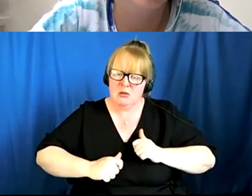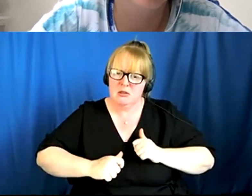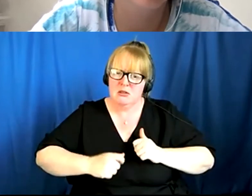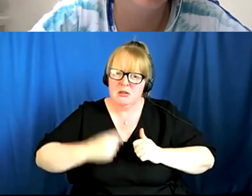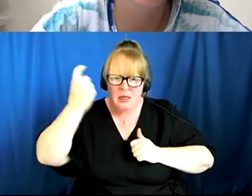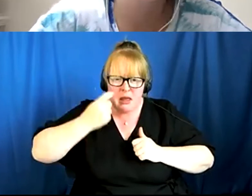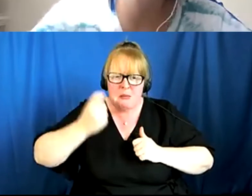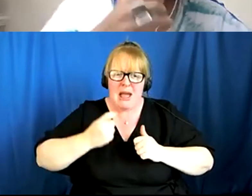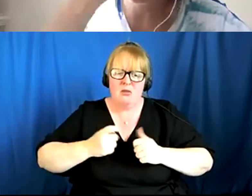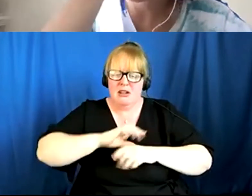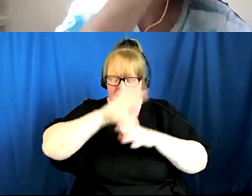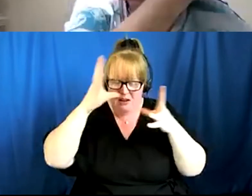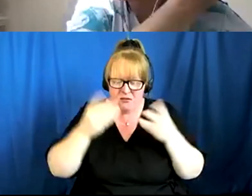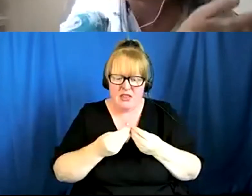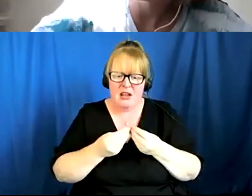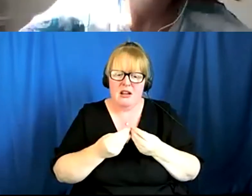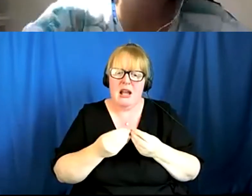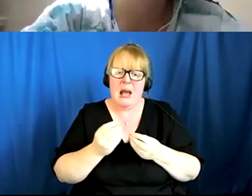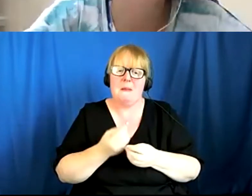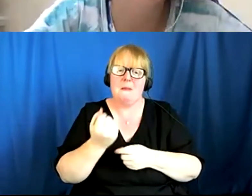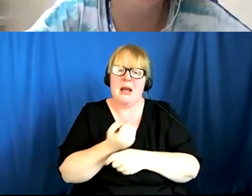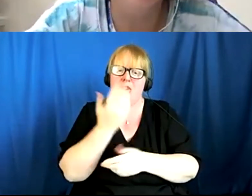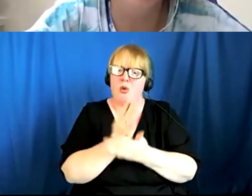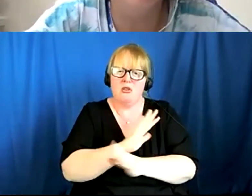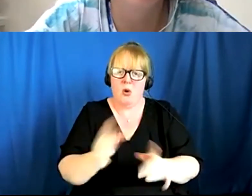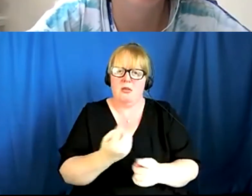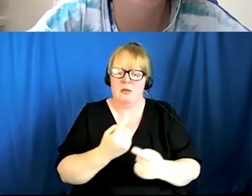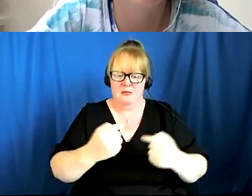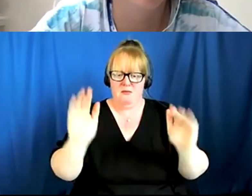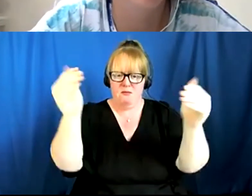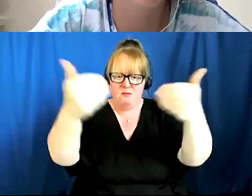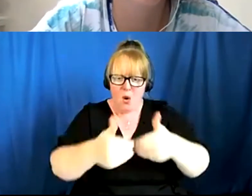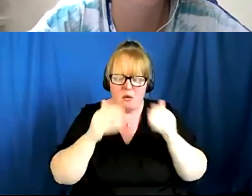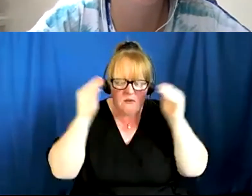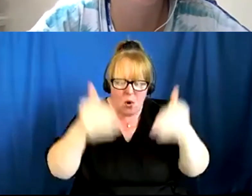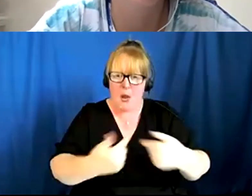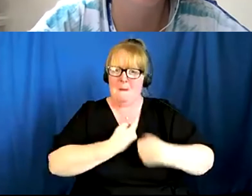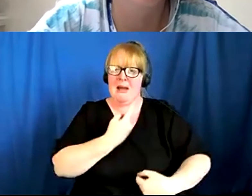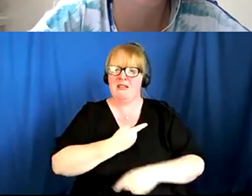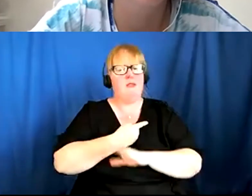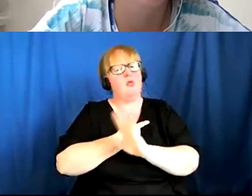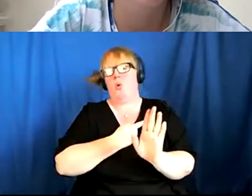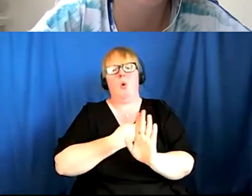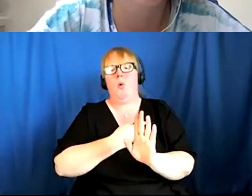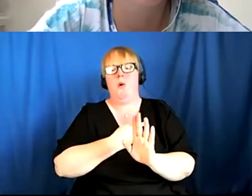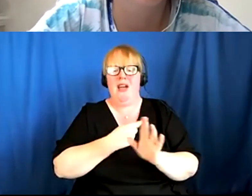make it less about me as an artist and more about the thing that we make together. And I suppose it kind of stemmed from this very awkward,